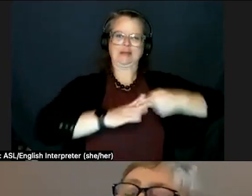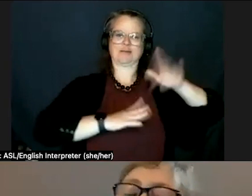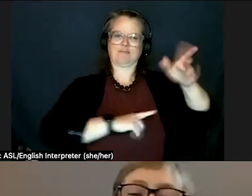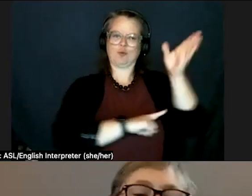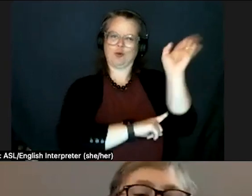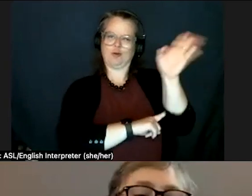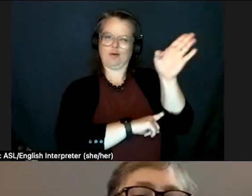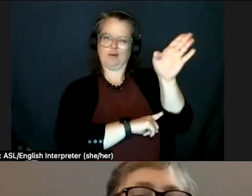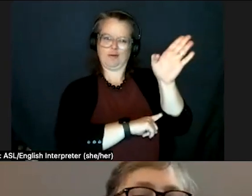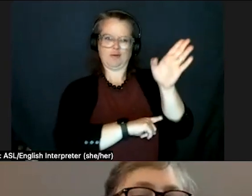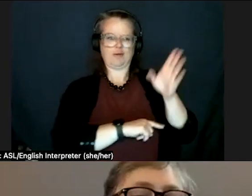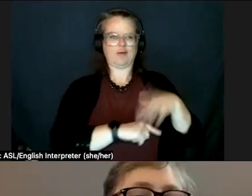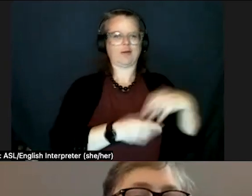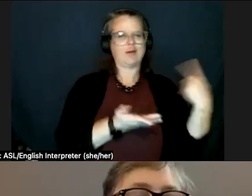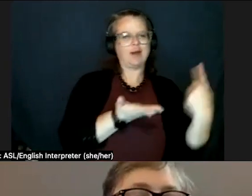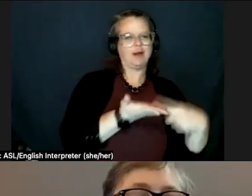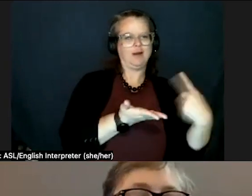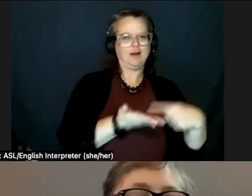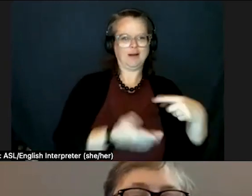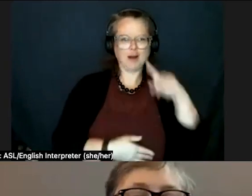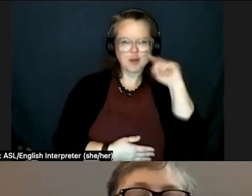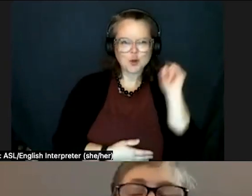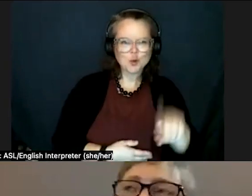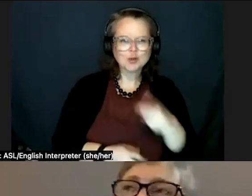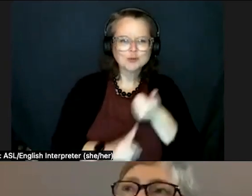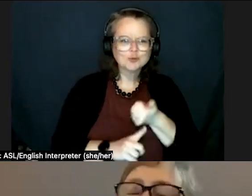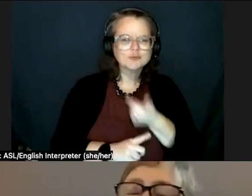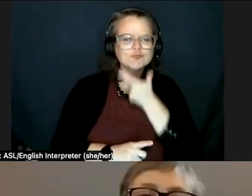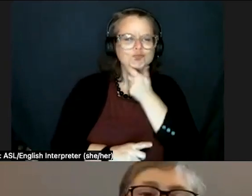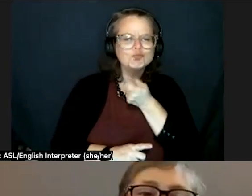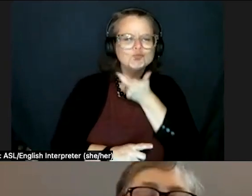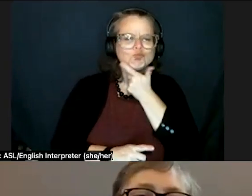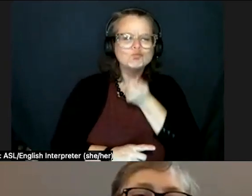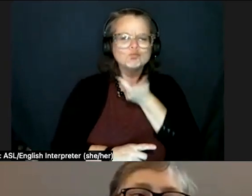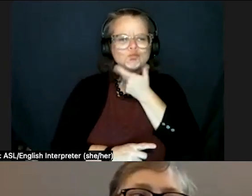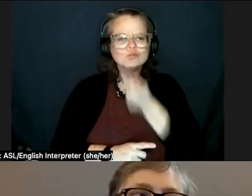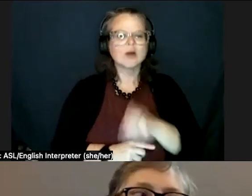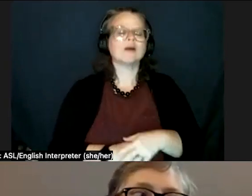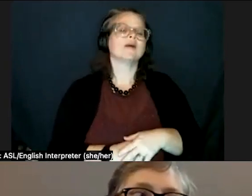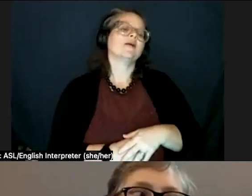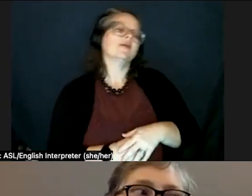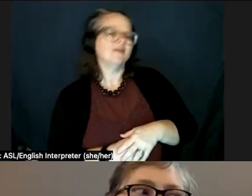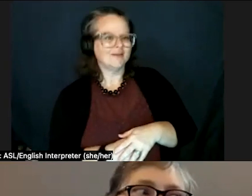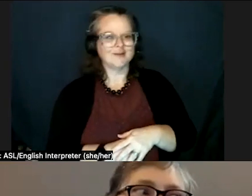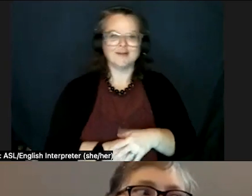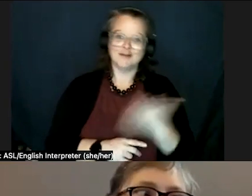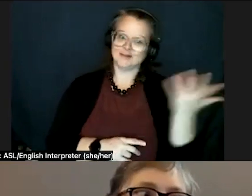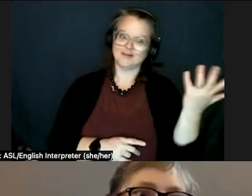you've got something. I see musing over there. Margaret: I'm musing, I love finding space by